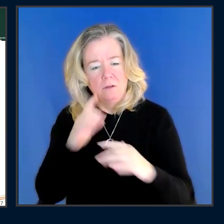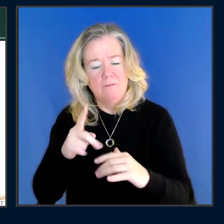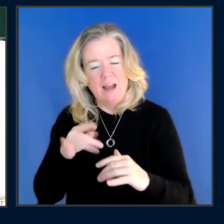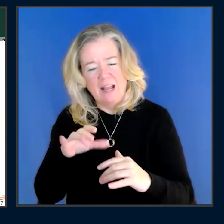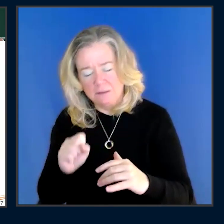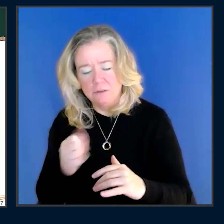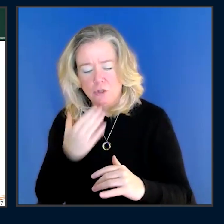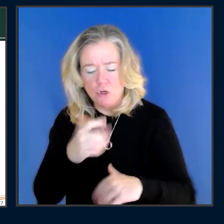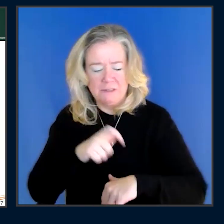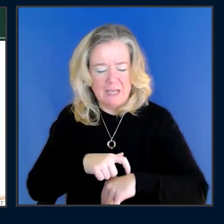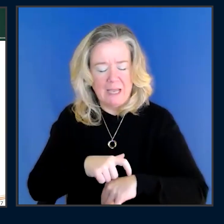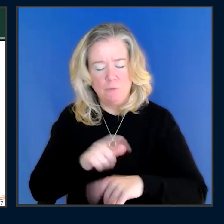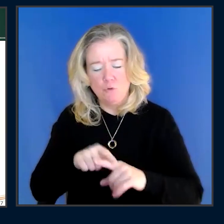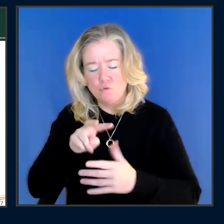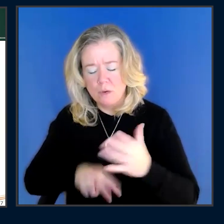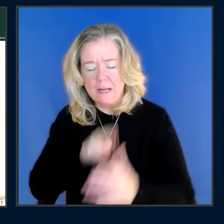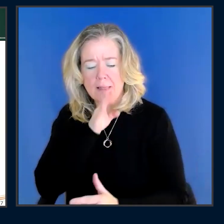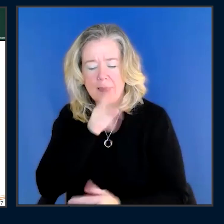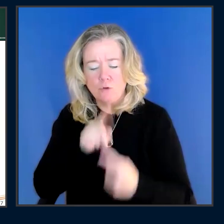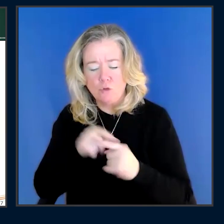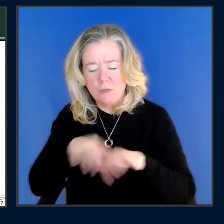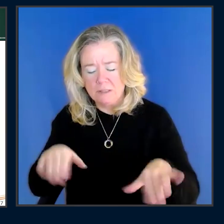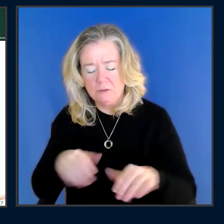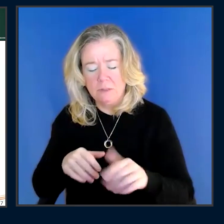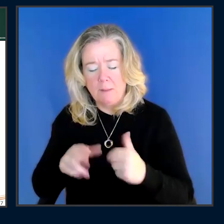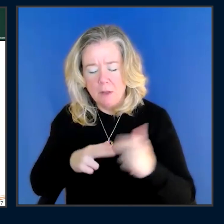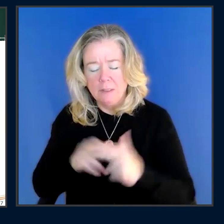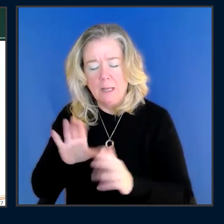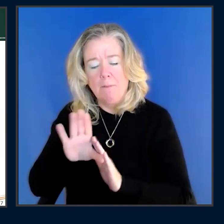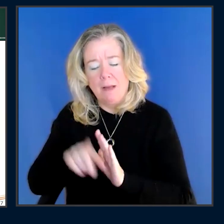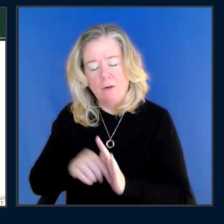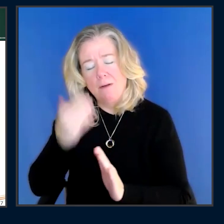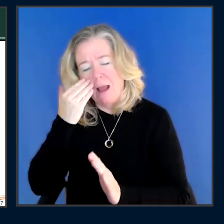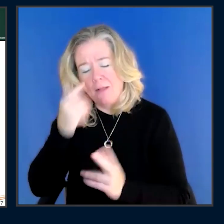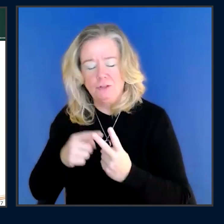have a good block of reading aloud to children, building background knowledge, building vocabulary,